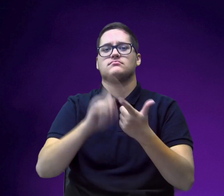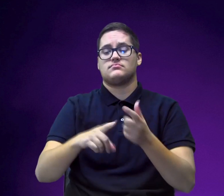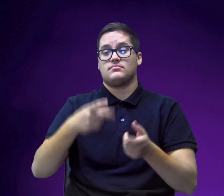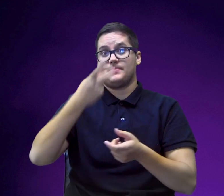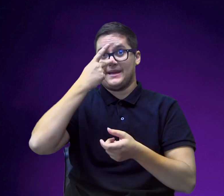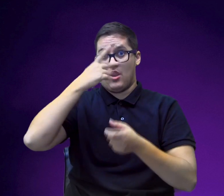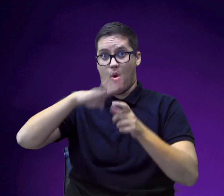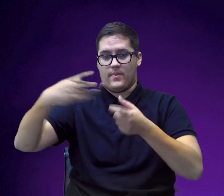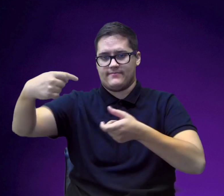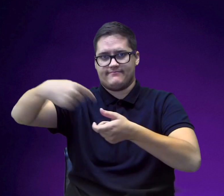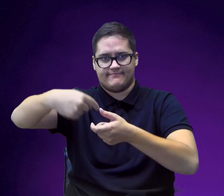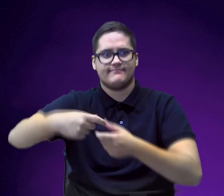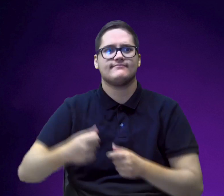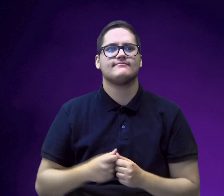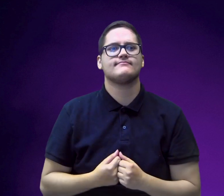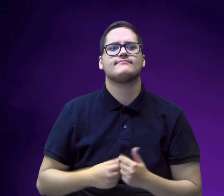2. the opening of the penis.